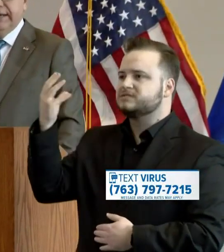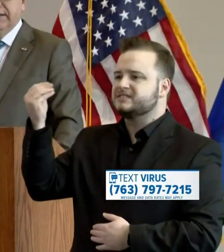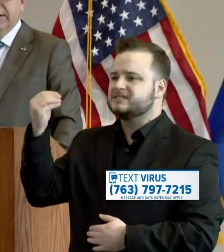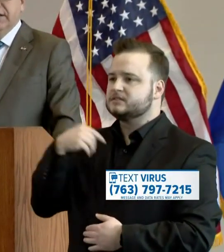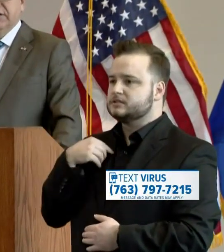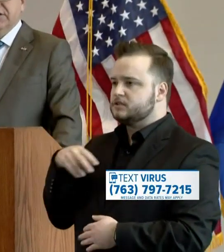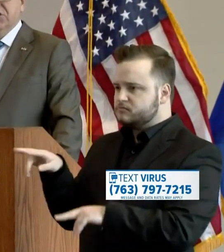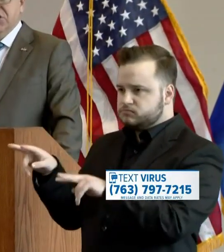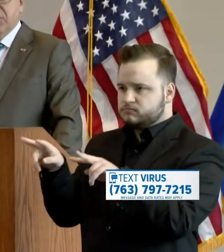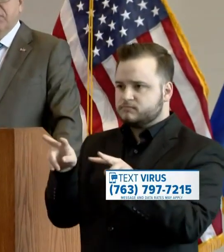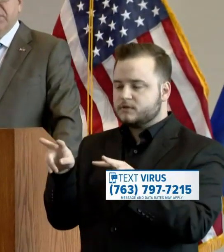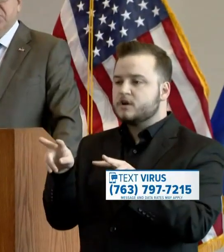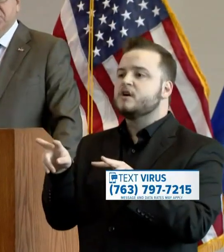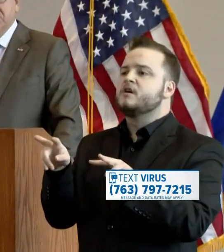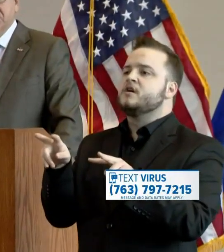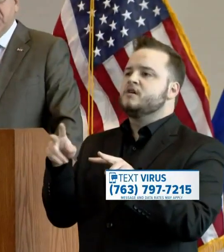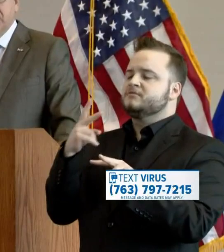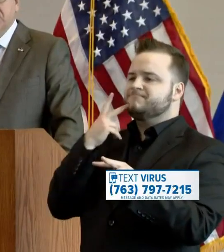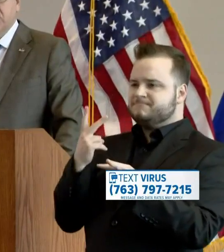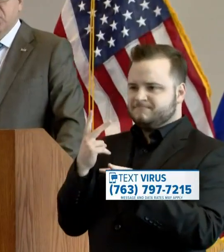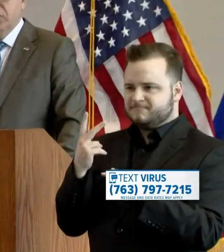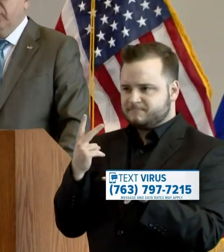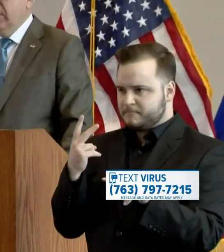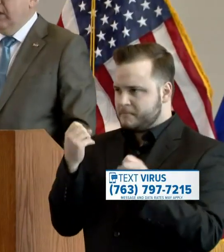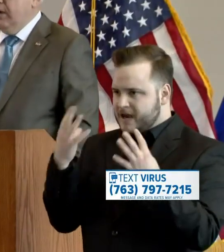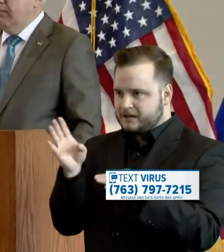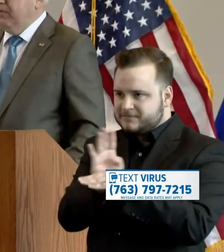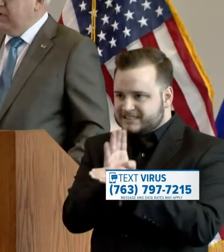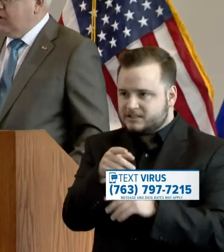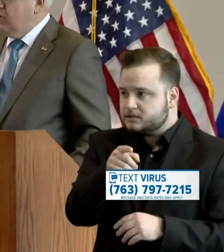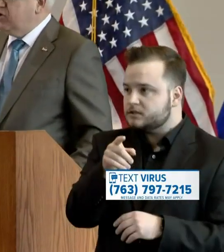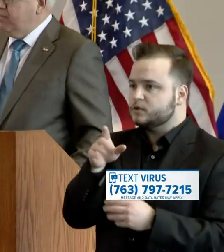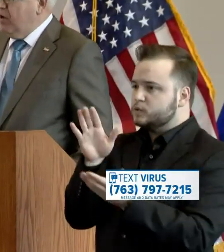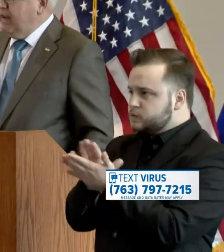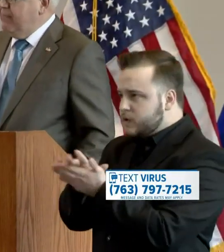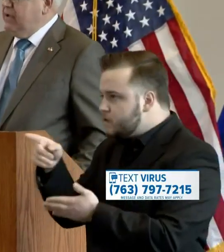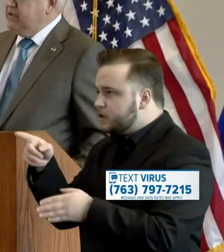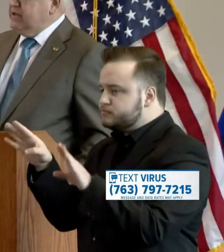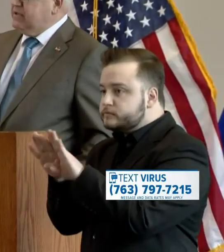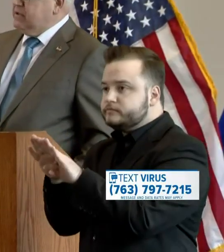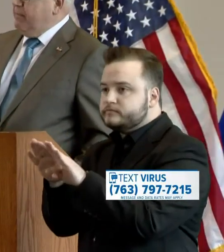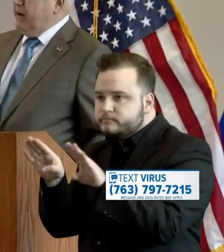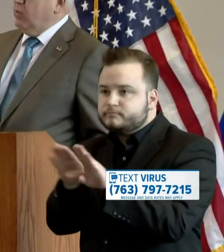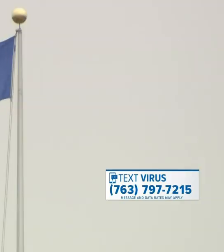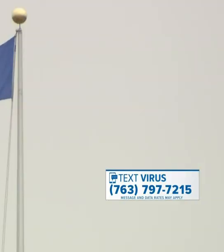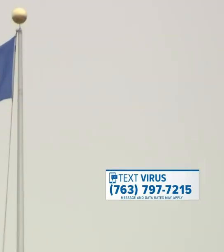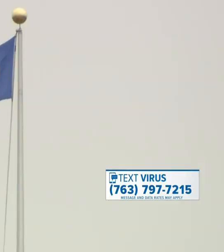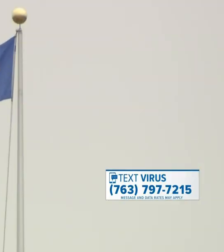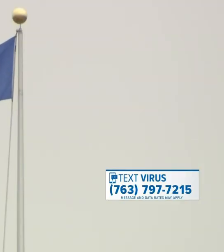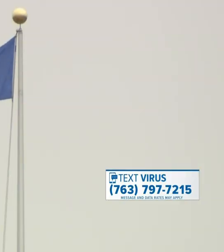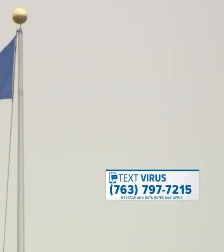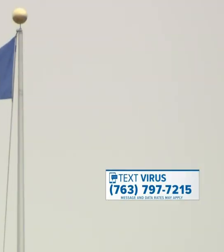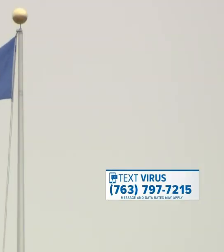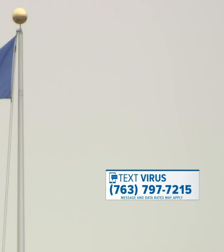WILL GET A BREAK ON SALES TAX. MINNESOTA WILL PUSH BACK WILL GET A BREAK ON SALES TAX. MINNESOTA WILL PUSH BACK THE MINNESOTA WILL PUSH BACK THE MINNESOTA WILL PUSH BACK THE MONTHLY MINNESOTA WILL PUSH BACK THE MONTHLY DUE MINNESOTA WILL PUSH BACK THE MONTHLY DUE DATE MINNESOTA WILL PUSH BACK THE MONTHLY DUE DATE TO MINNESOTA WILL PUSH BACK THE MONTHLY DUE DATE TO APRIL MINNESOTA WILL PUSH BACK THE MONTHLY DUE DATE TO APRIL 20. MONTHLY DUE DATE TO APRIL 20. MONTHLY DUE DATE TO APRIL 20. >> MONTHLY DUE DATE TO APRIL 20. >> IT MONTHLY DUE DATE TO APRIL 20. >> IT IS MONTHLY DUE DATE TO APRIL 20. >> IT IS A MONTHLY DUE DATE TO APRIL 20. >> IT IS A HEARTBREAKING MONTHLY DUE DATE TO APRIL 20. >> IT IS A HEARTBREAKING SCENE IT IS A HEARTBREAKING SCENE IT IS A HEARTBREAKING SCENE TO IT IS A HEARTBREAKING SCENE TO SEE IT IS A HEARTBREAKING SCENE TO SEE SHUTTERED